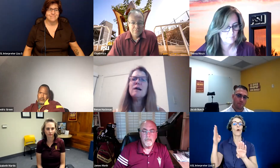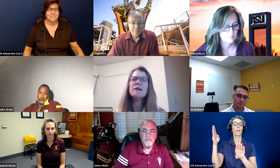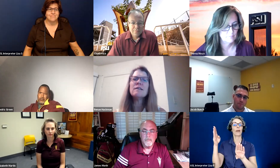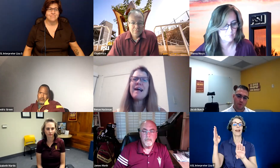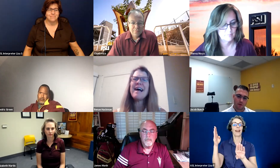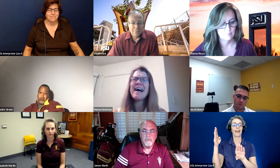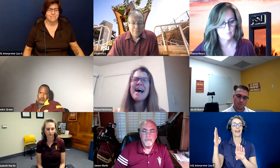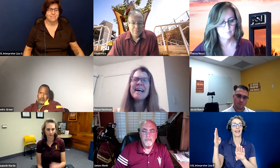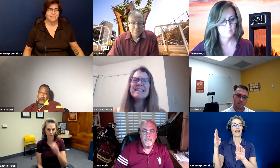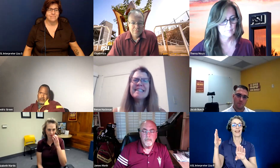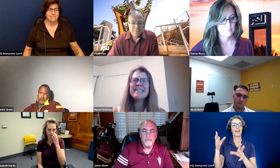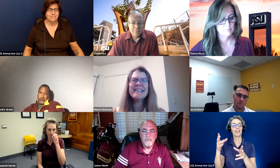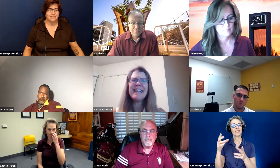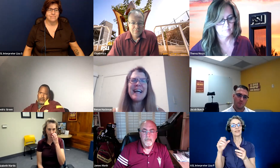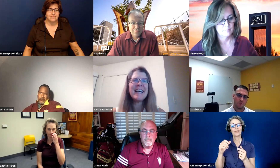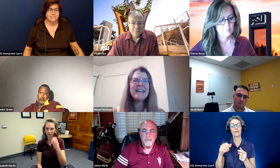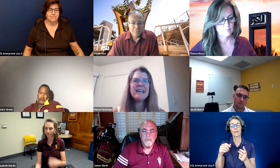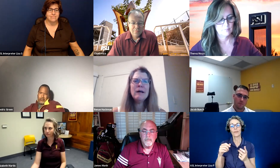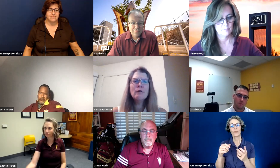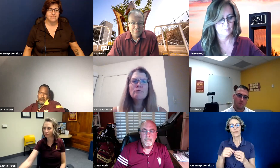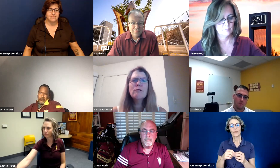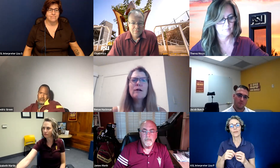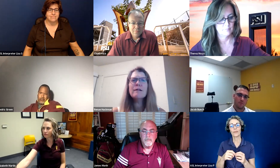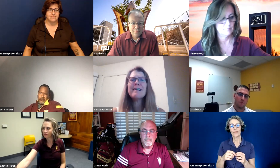so they really get into their academic program